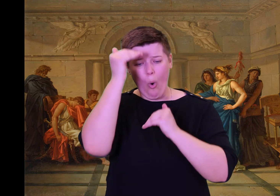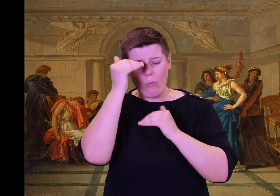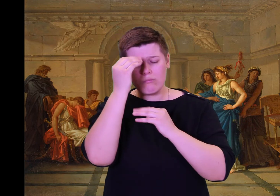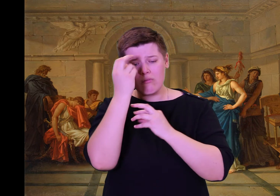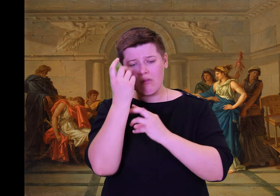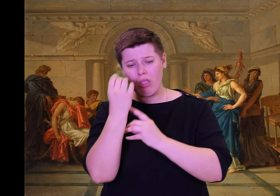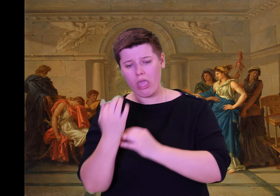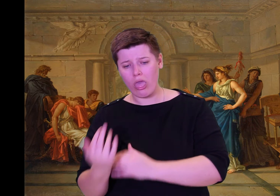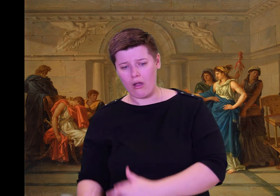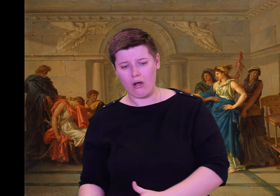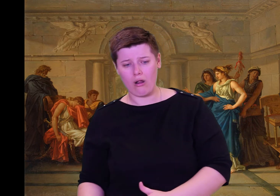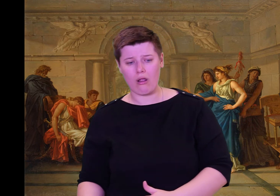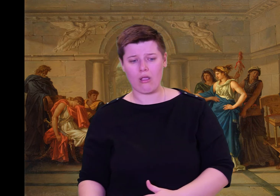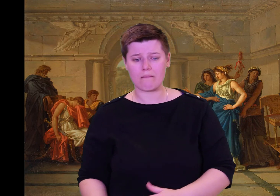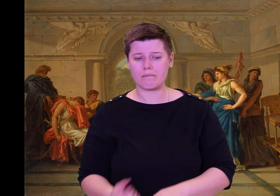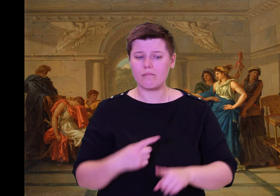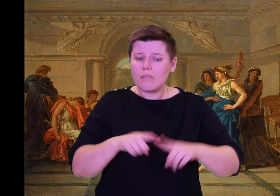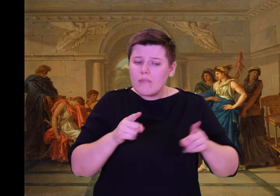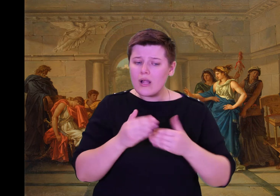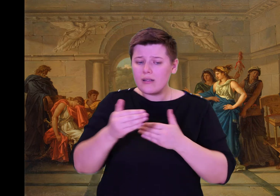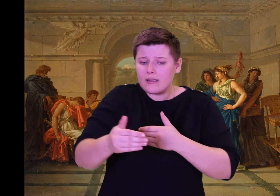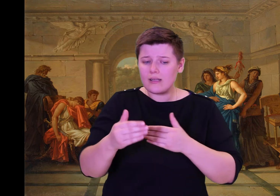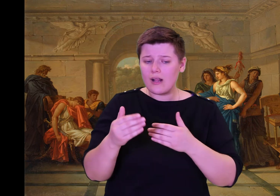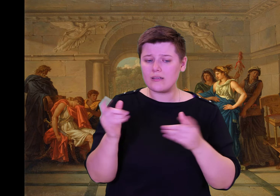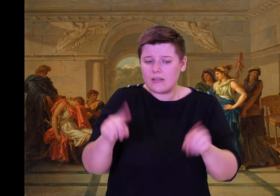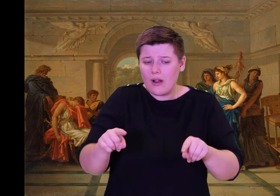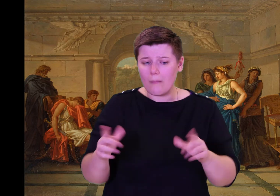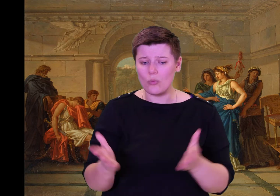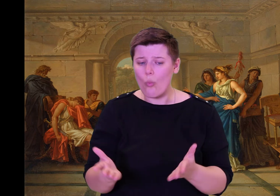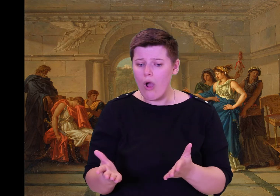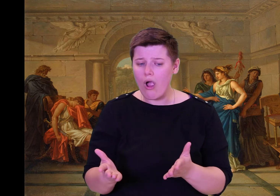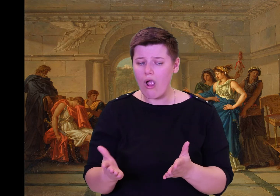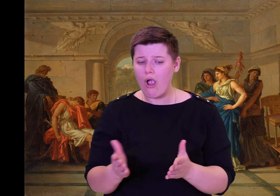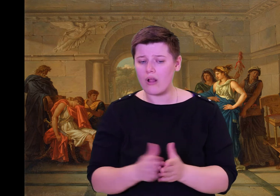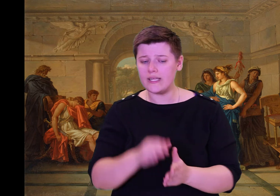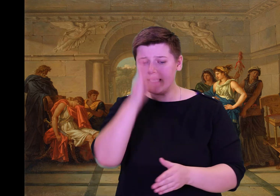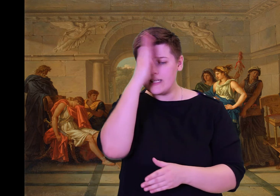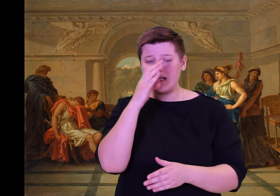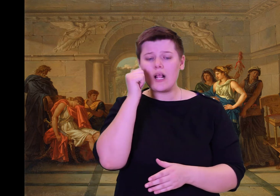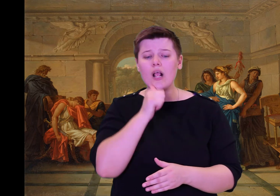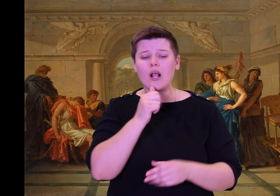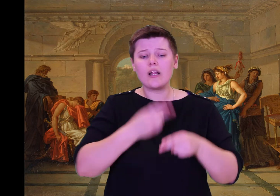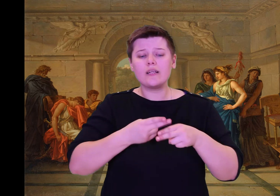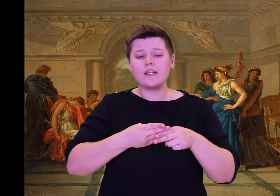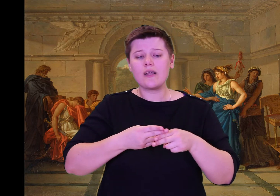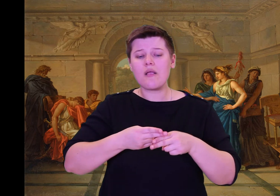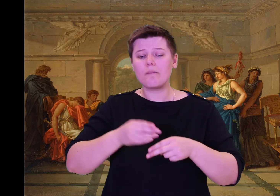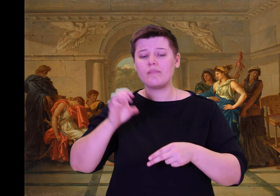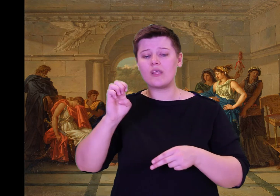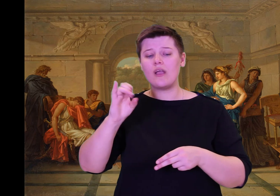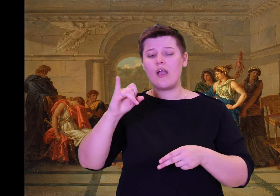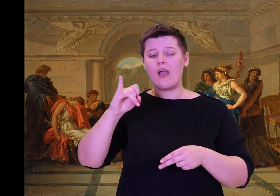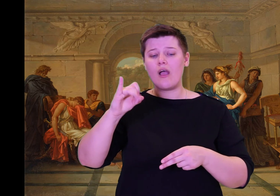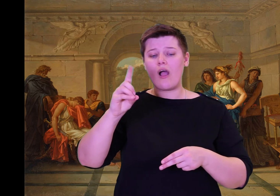Although I longed to come back home, away from Egypt, the gods prevented me, since I